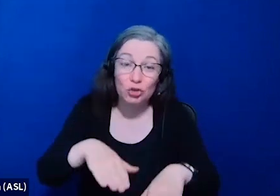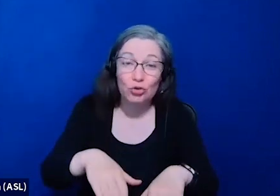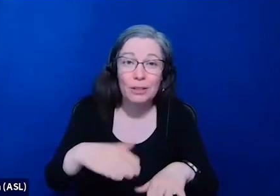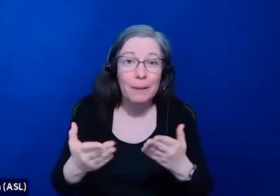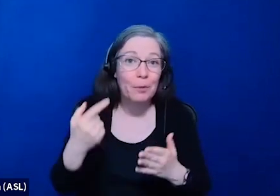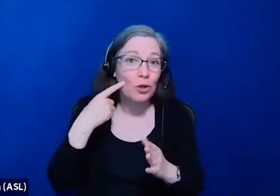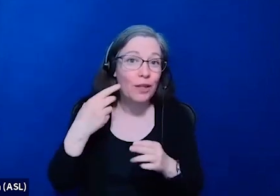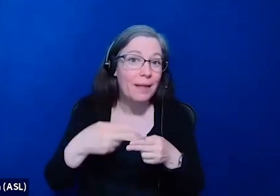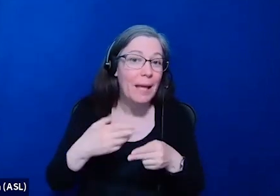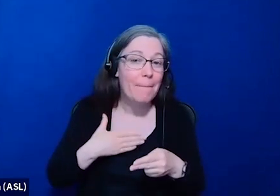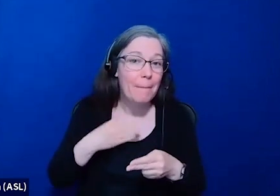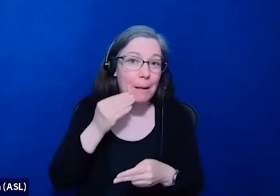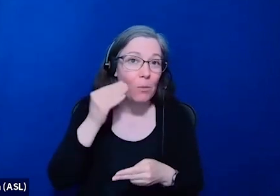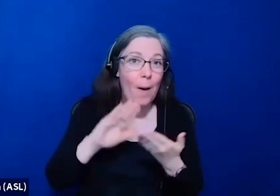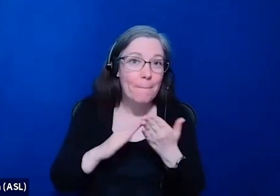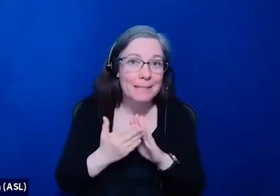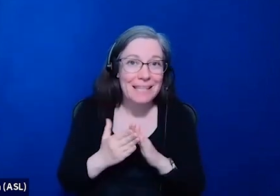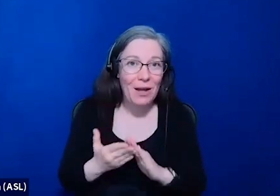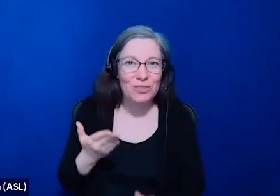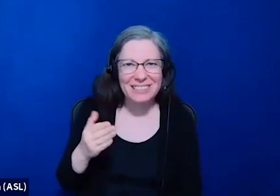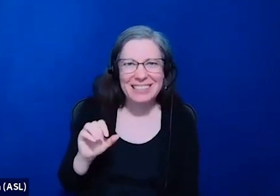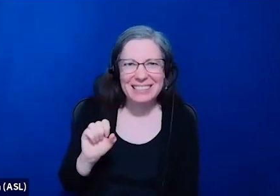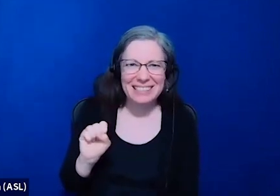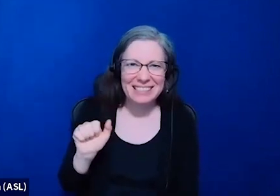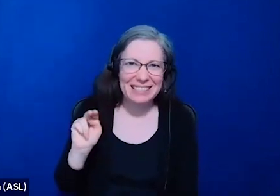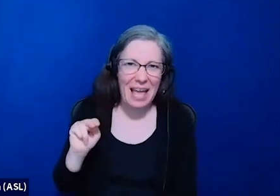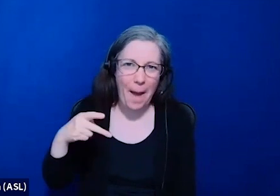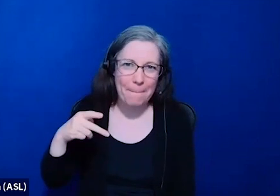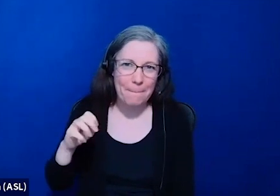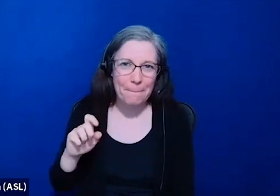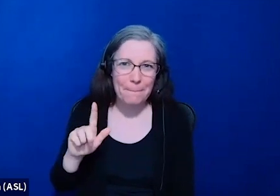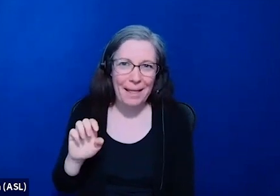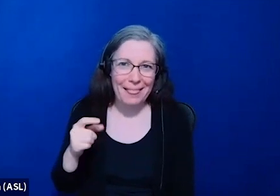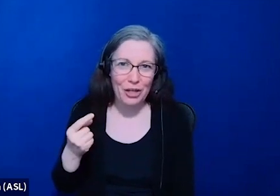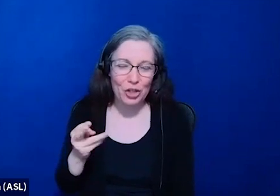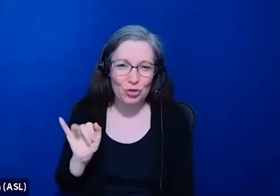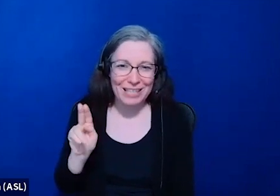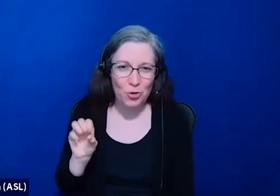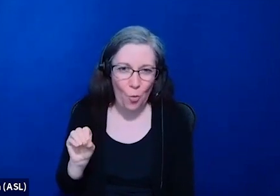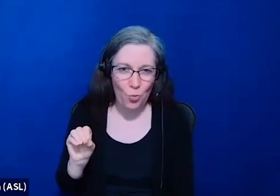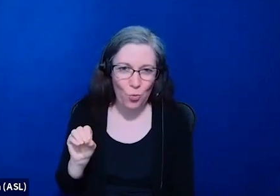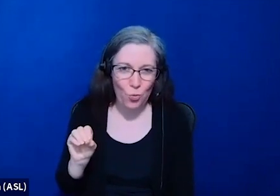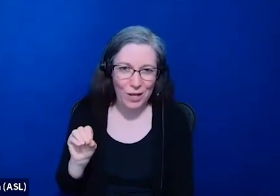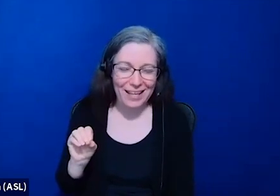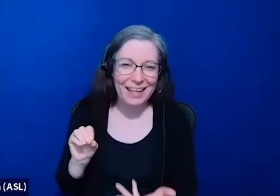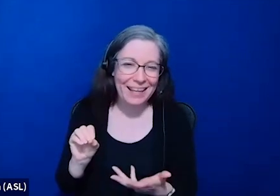which is San Pellegrino, and that's where the sparkling water is from. Not famous for space exploration of technology,